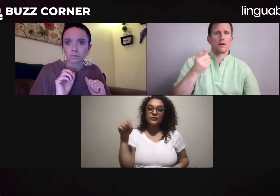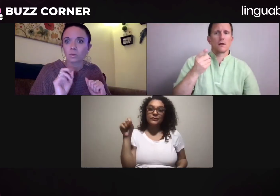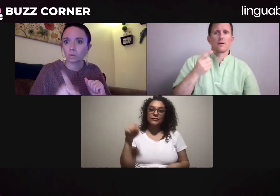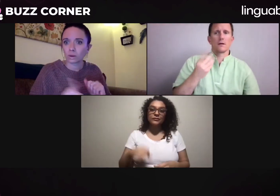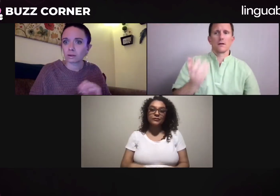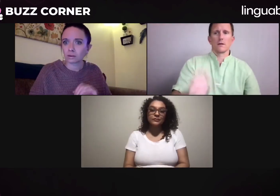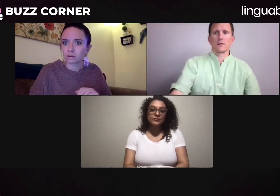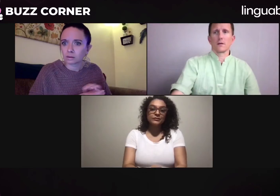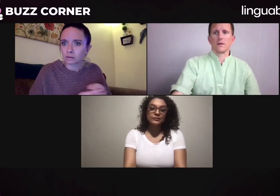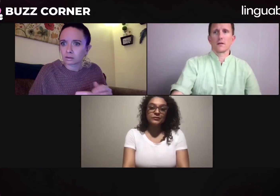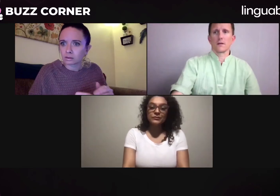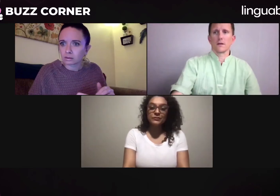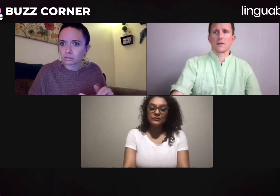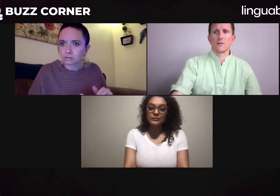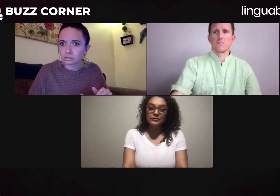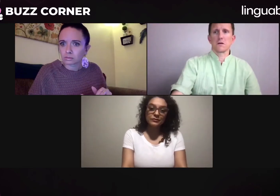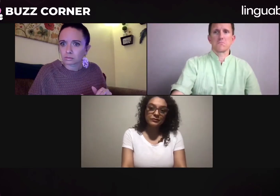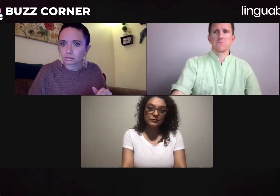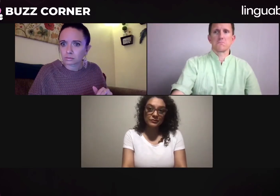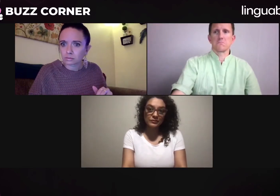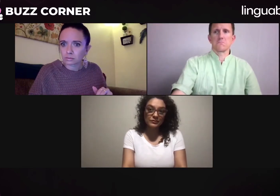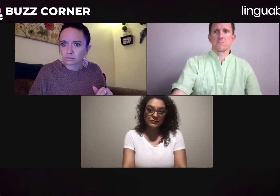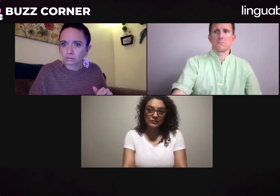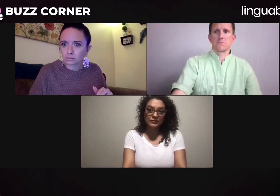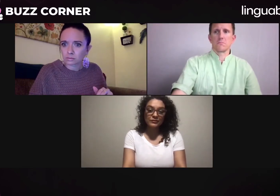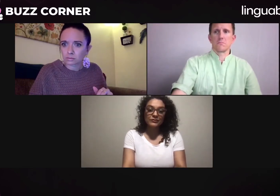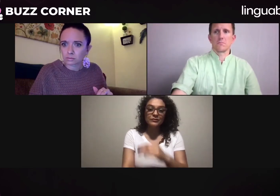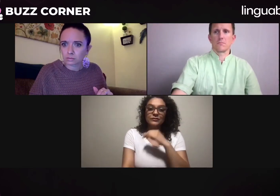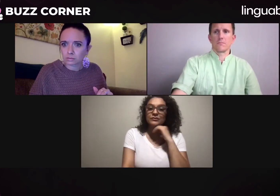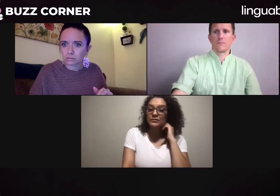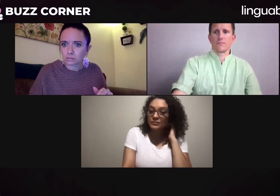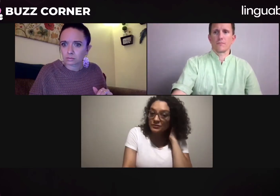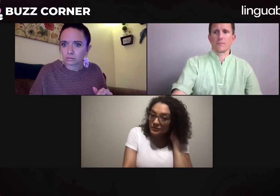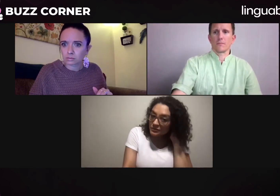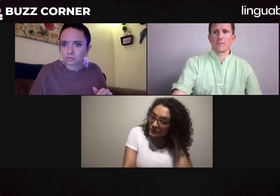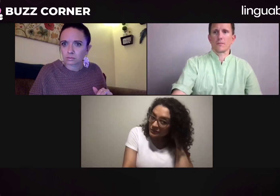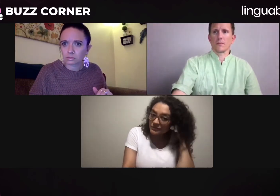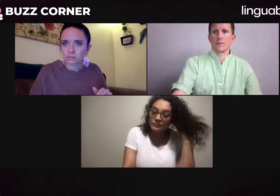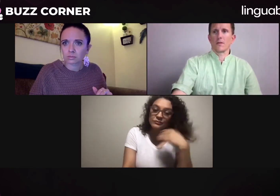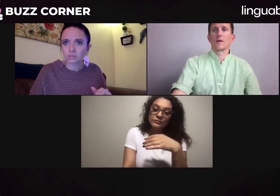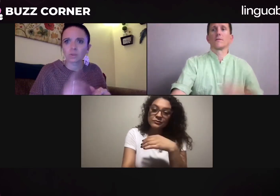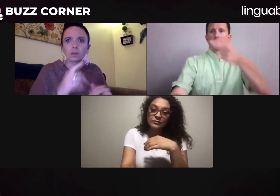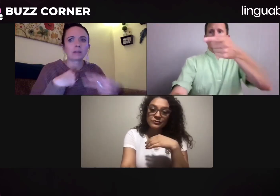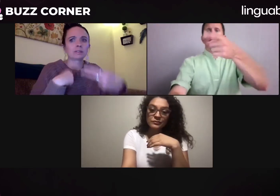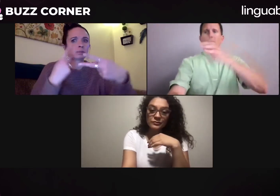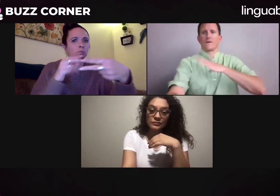Okay.